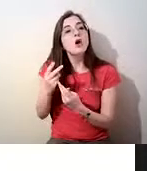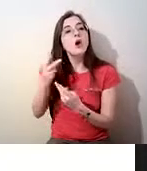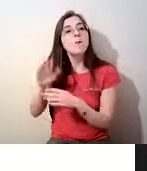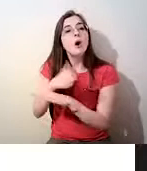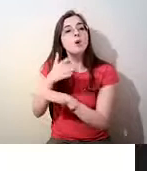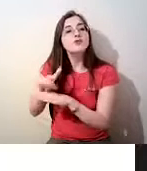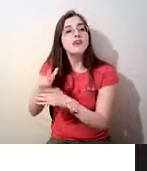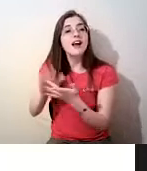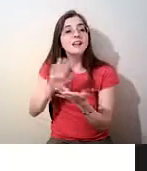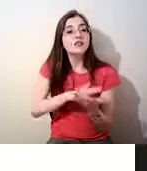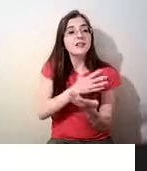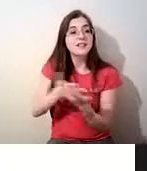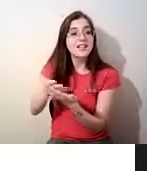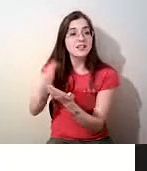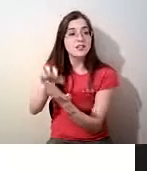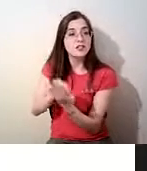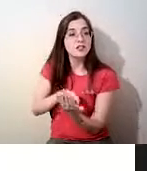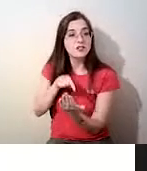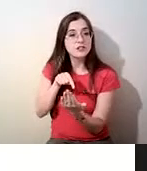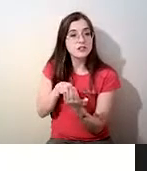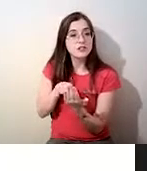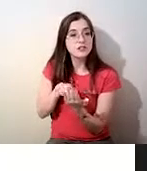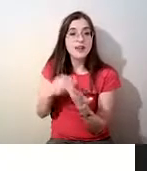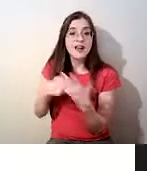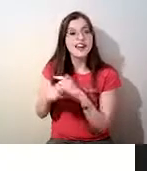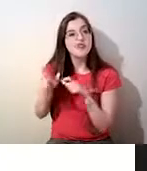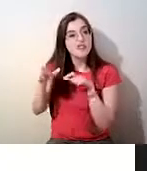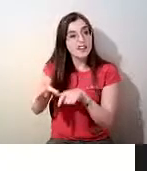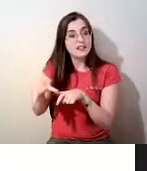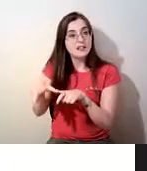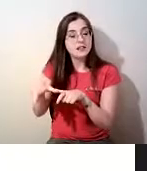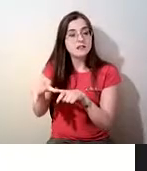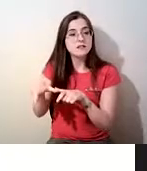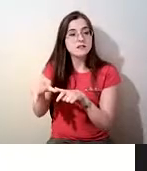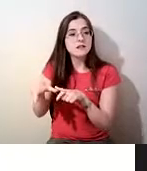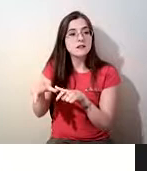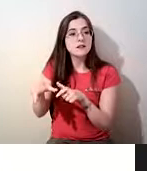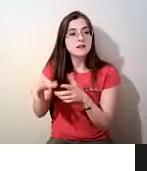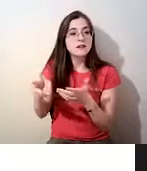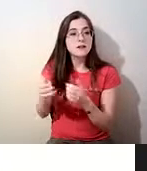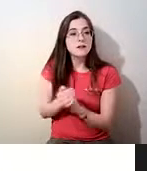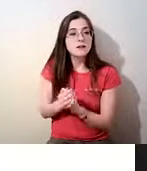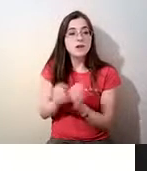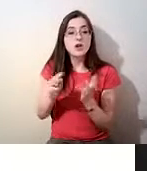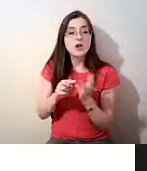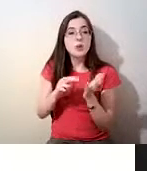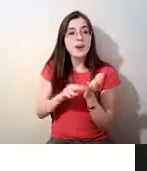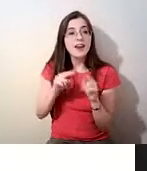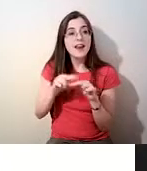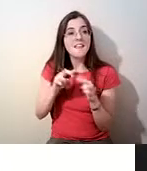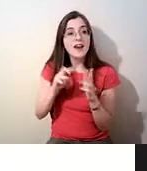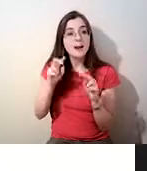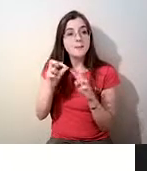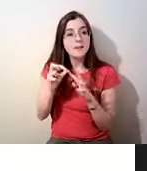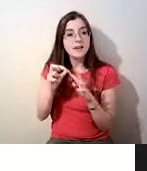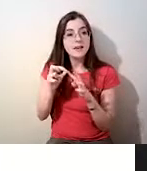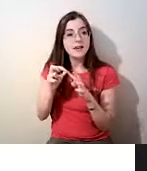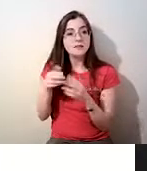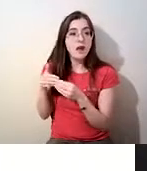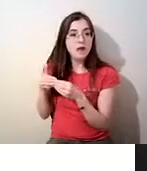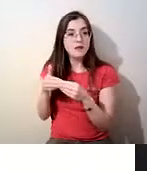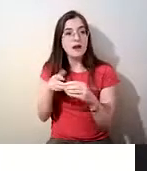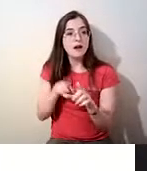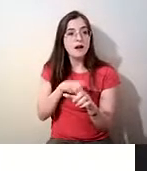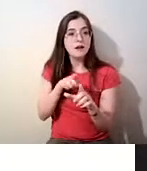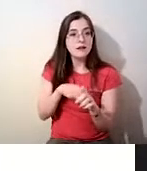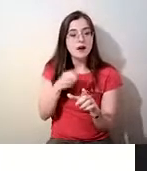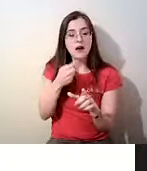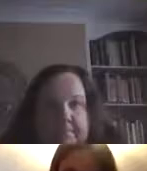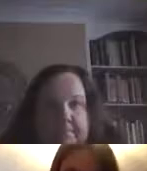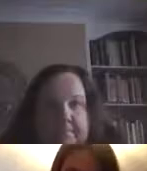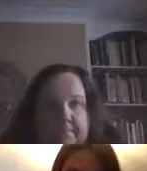inaugural poet in residence, a UNFPA indonesian young leader driving social change and associate